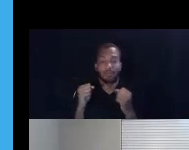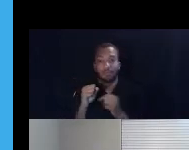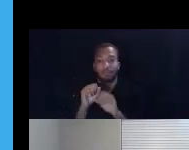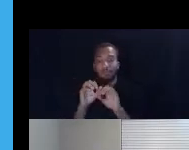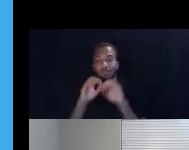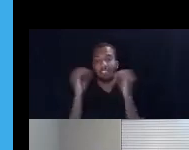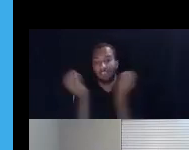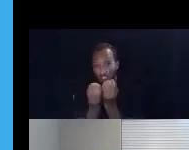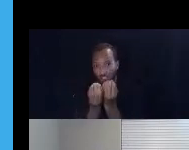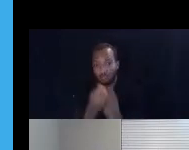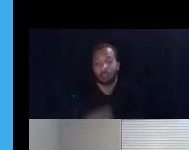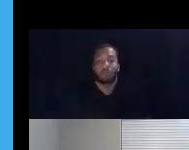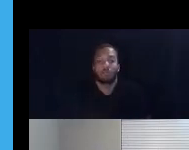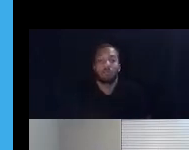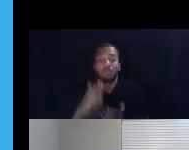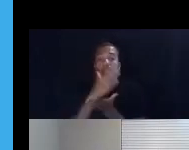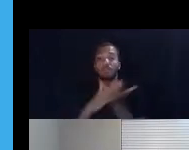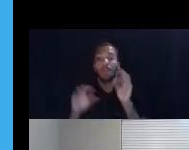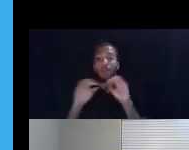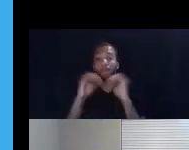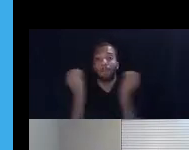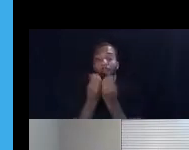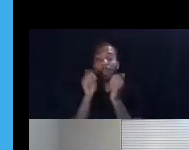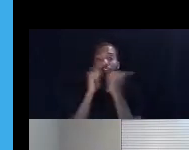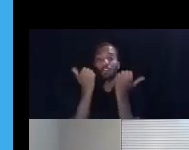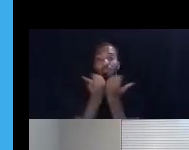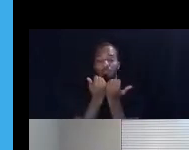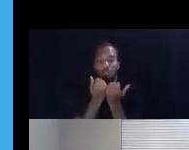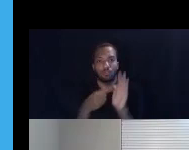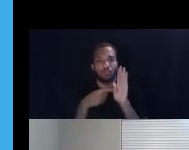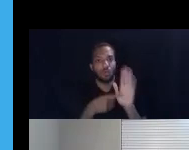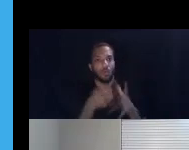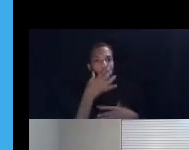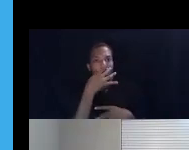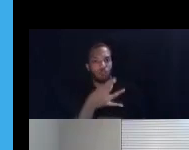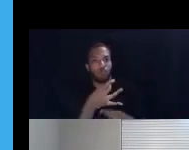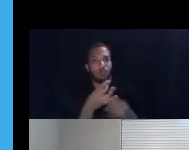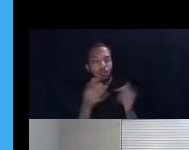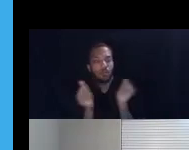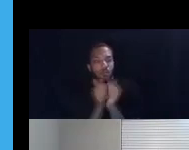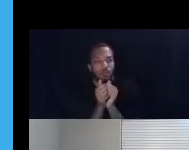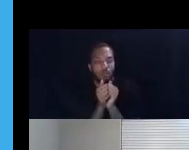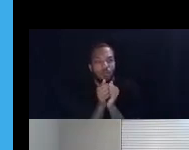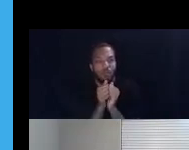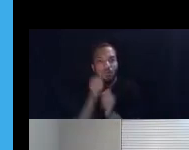express interest in how we are doing grant opportunities for community partners.